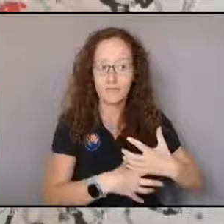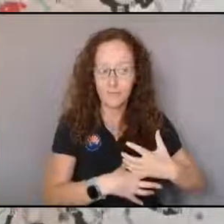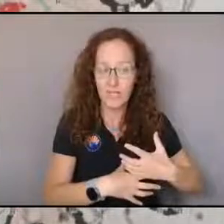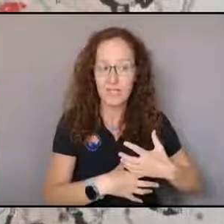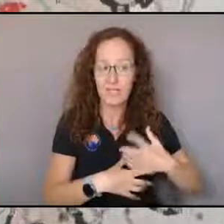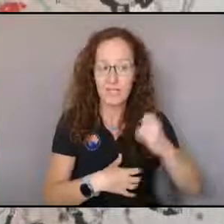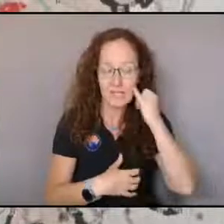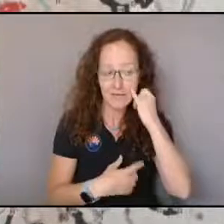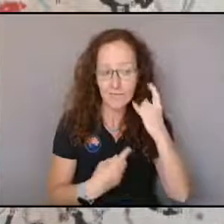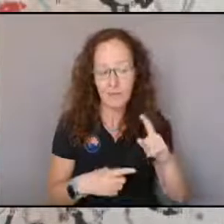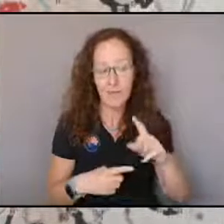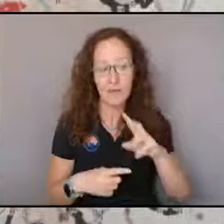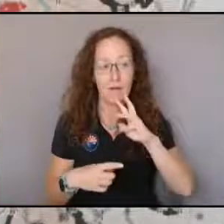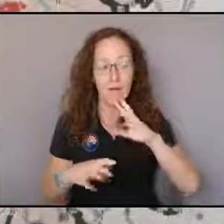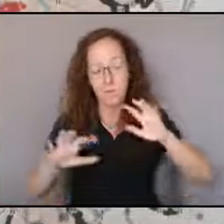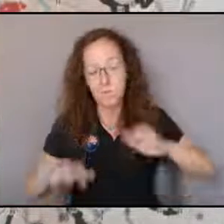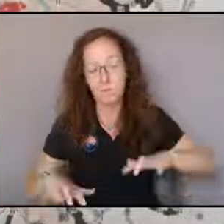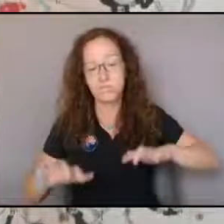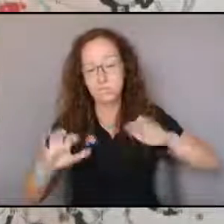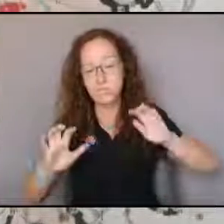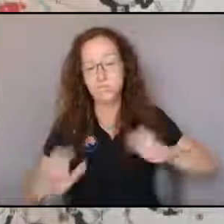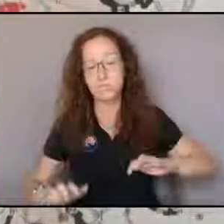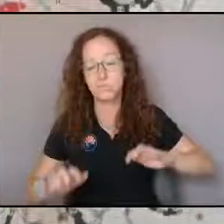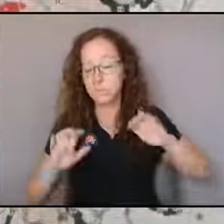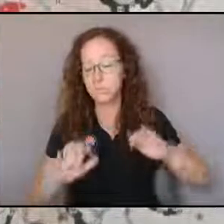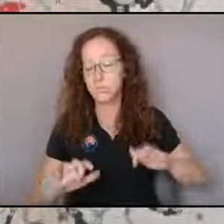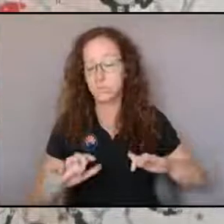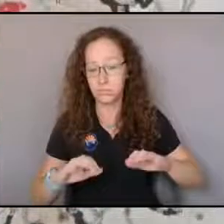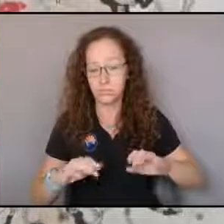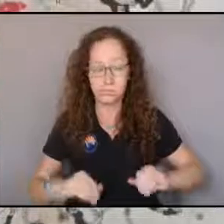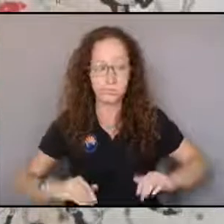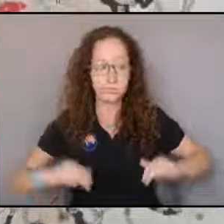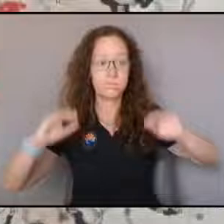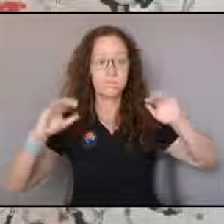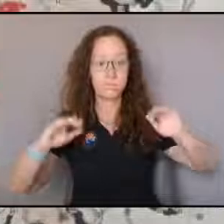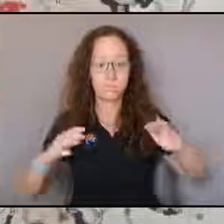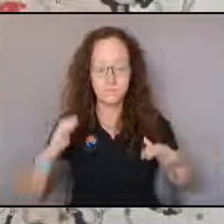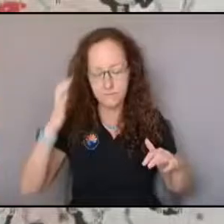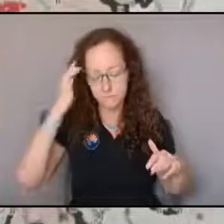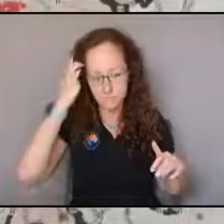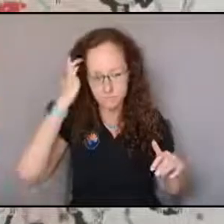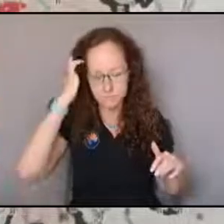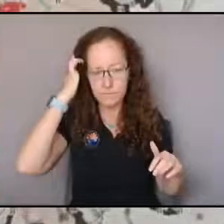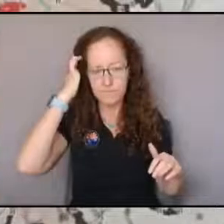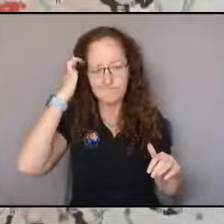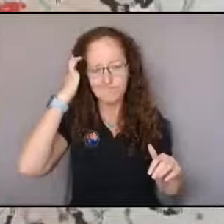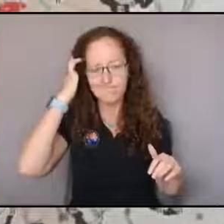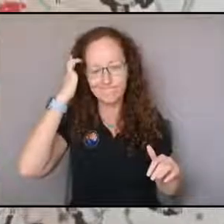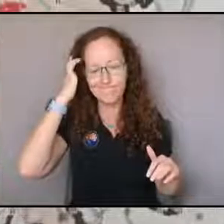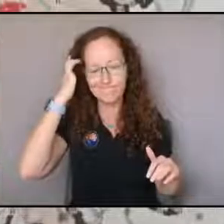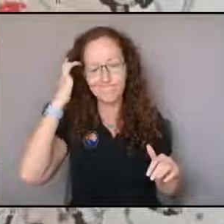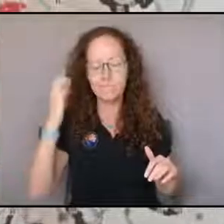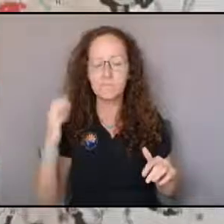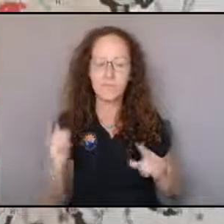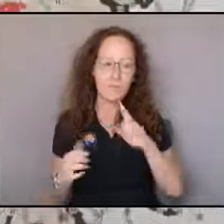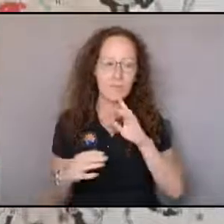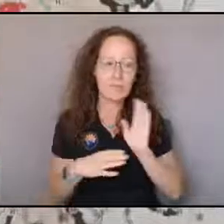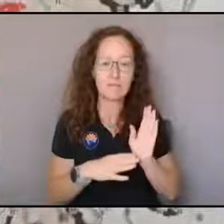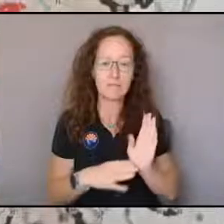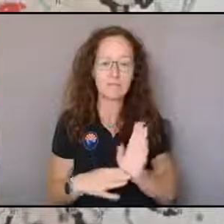READY TO GO WHEN OR IF WE START SEE MONSOONAL RAIN AND WHATNOT.